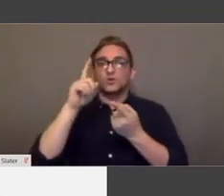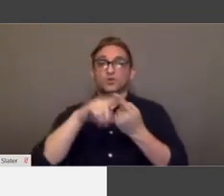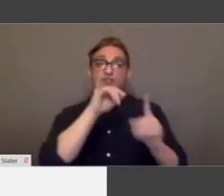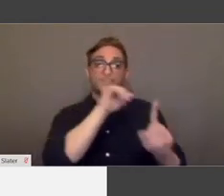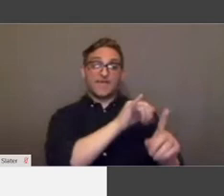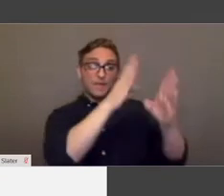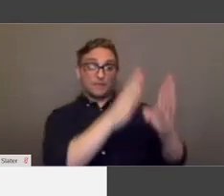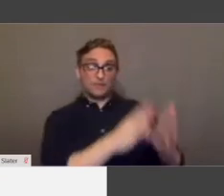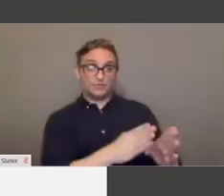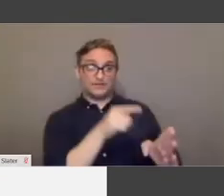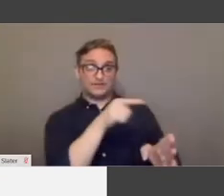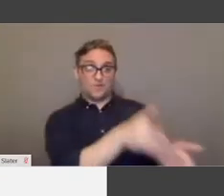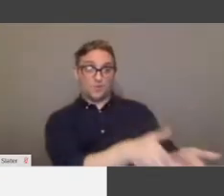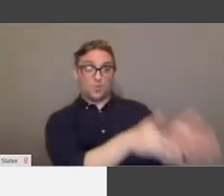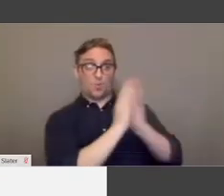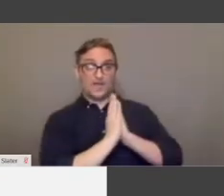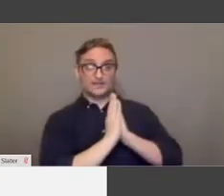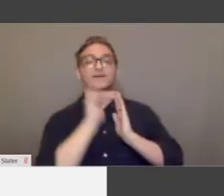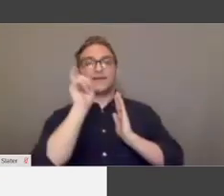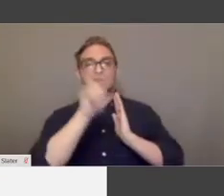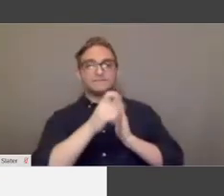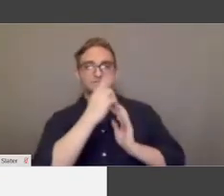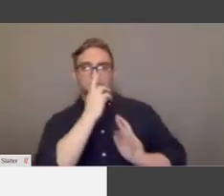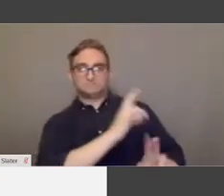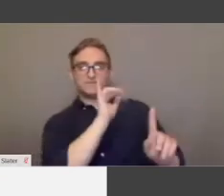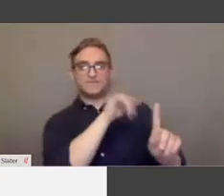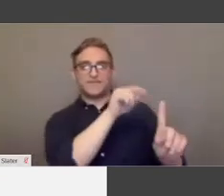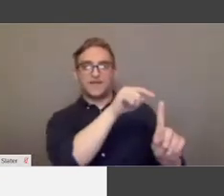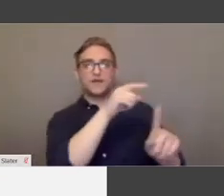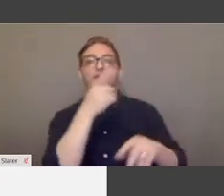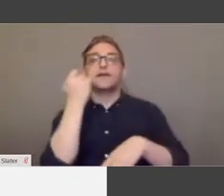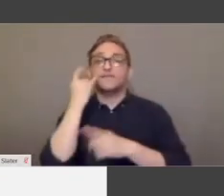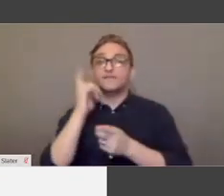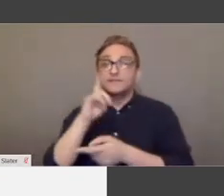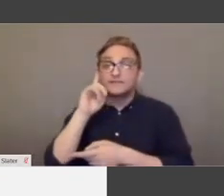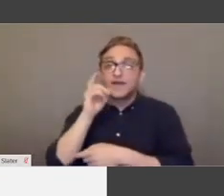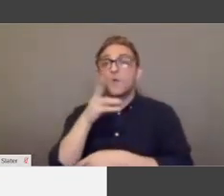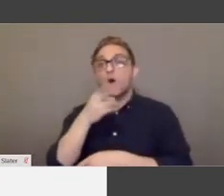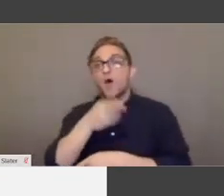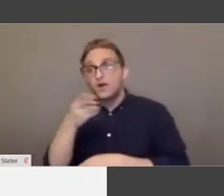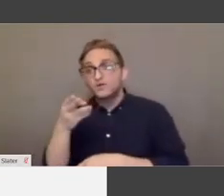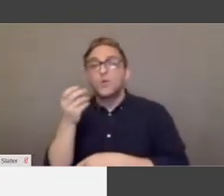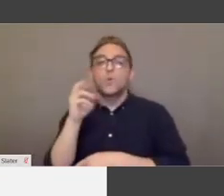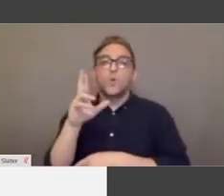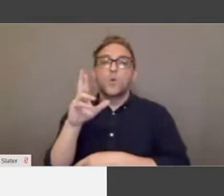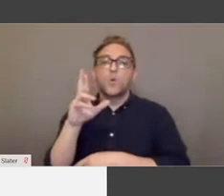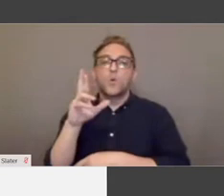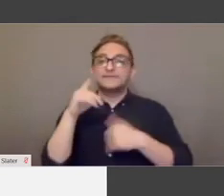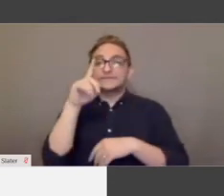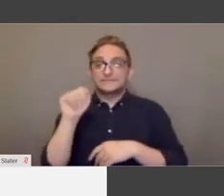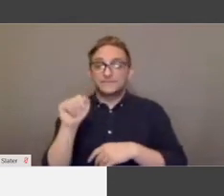or hard of hearing or a person with a disability when losing an auxiliary aid or service to